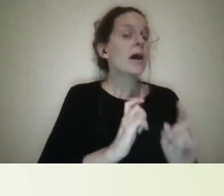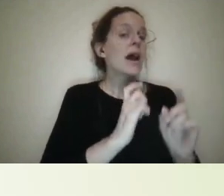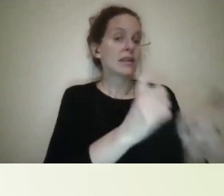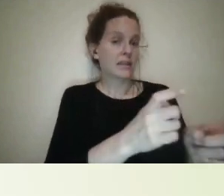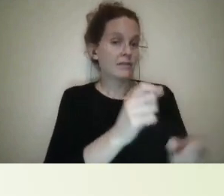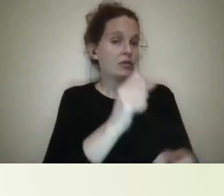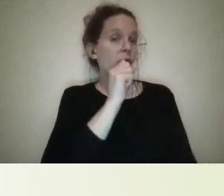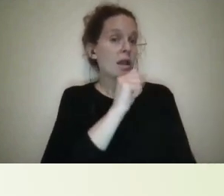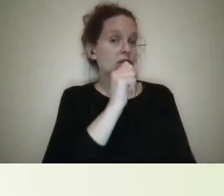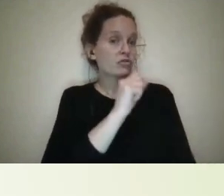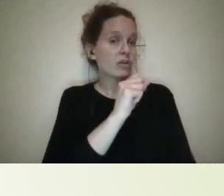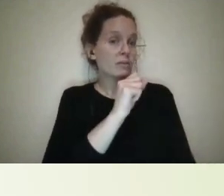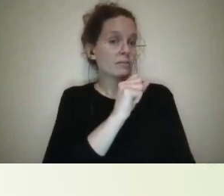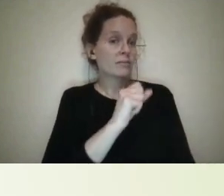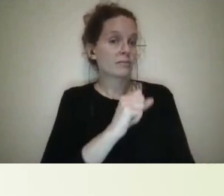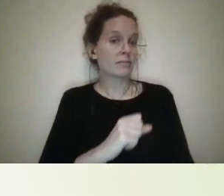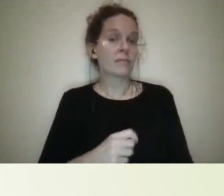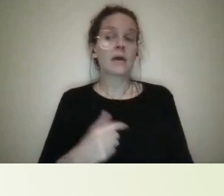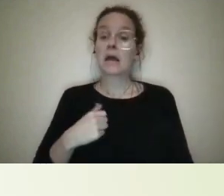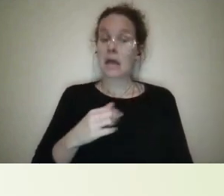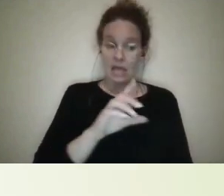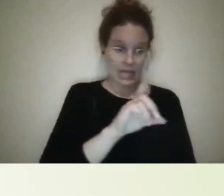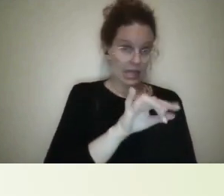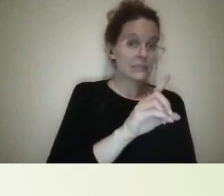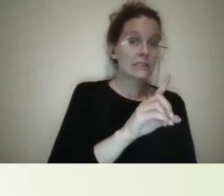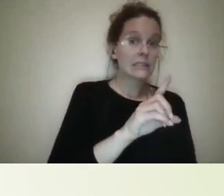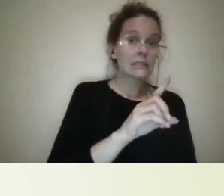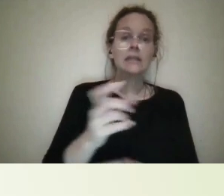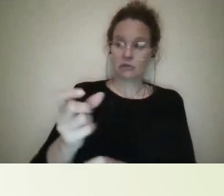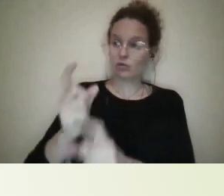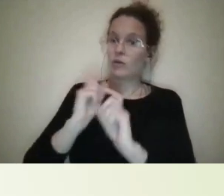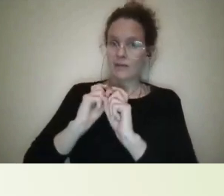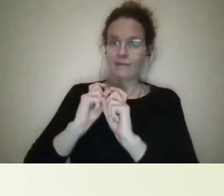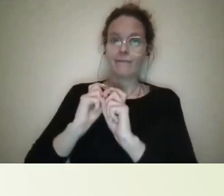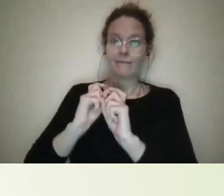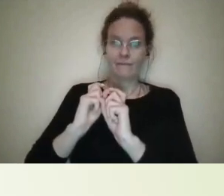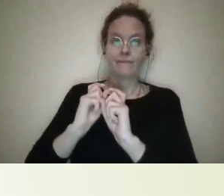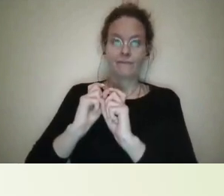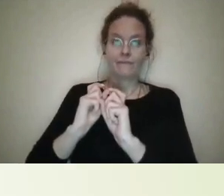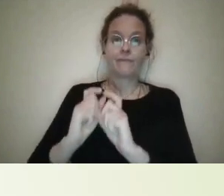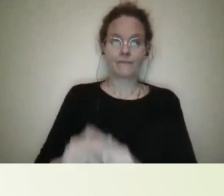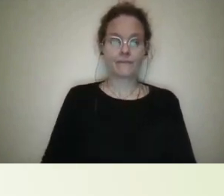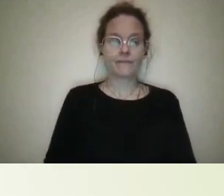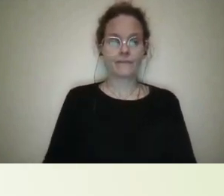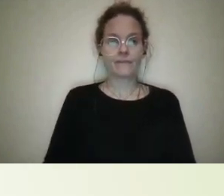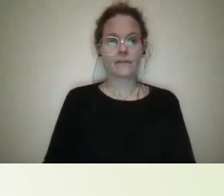that's a consequence. I did this so I get this. And you want to have a